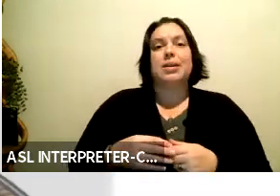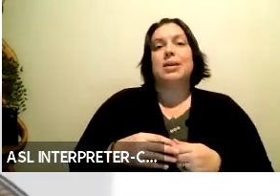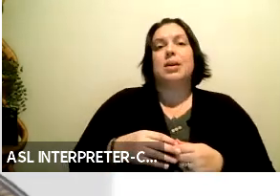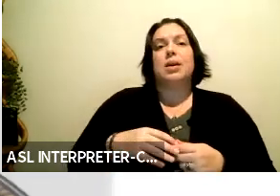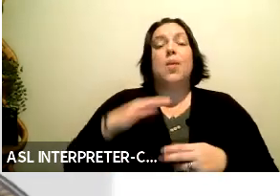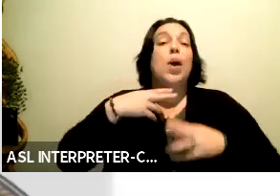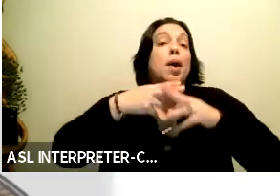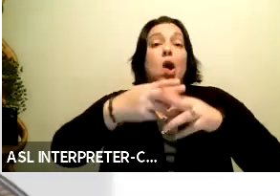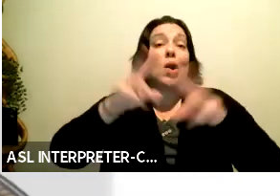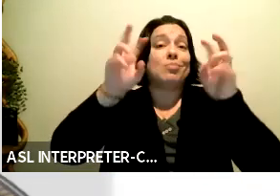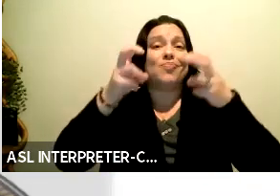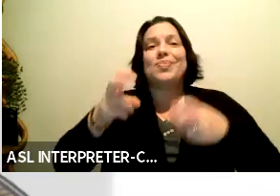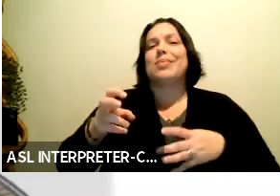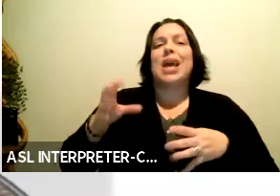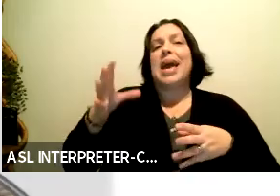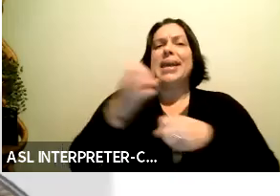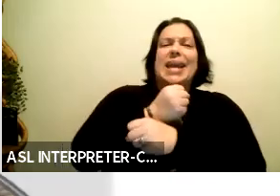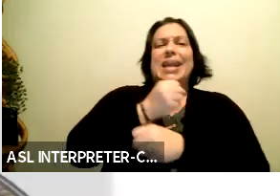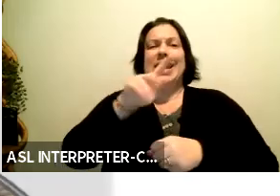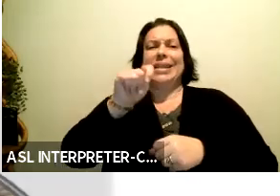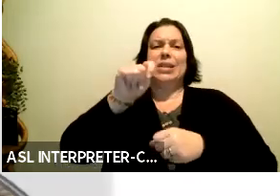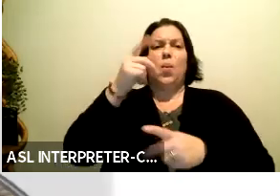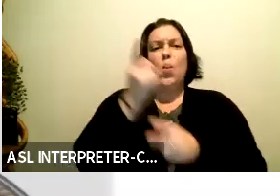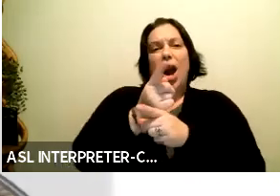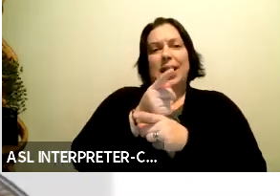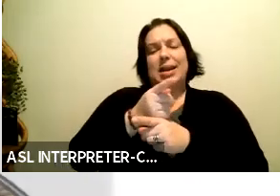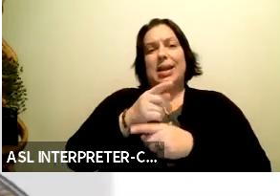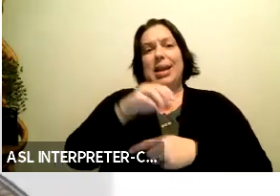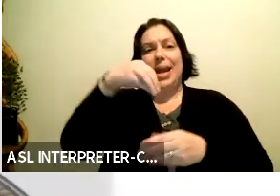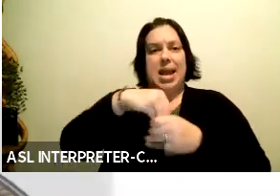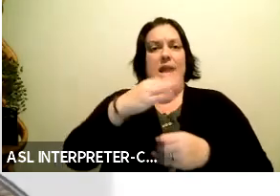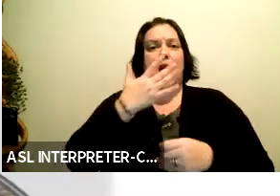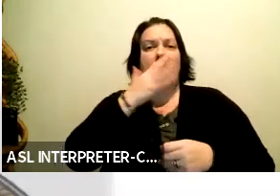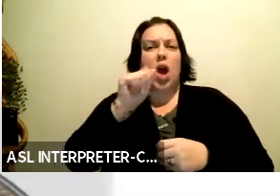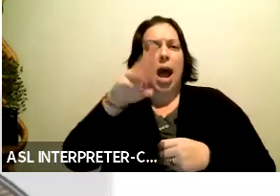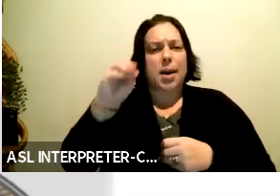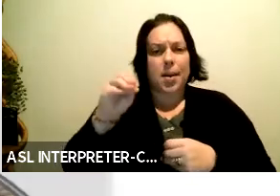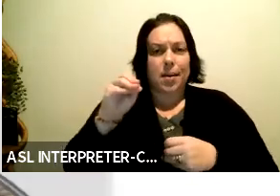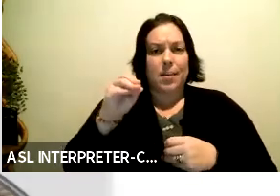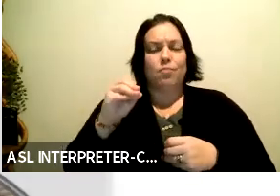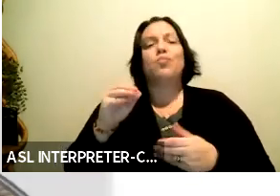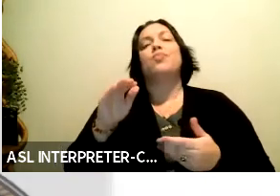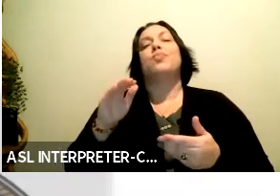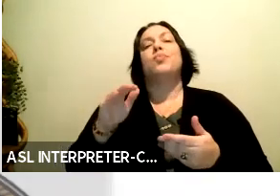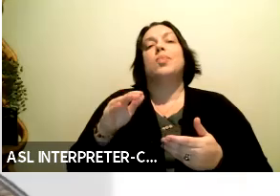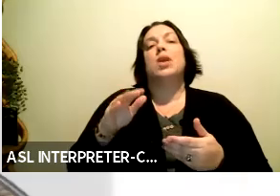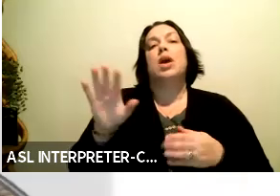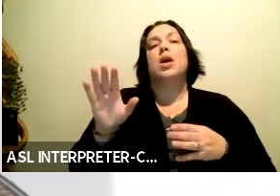It Right in Colorado: Communication Access and Functional Needs Conference." We started with